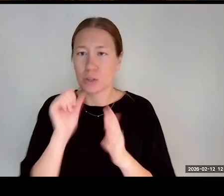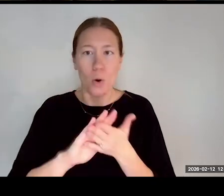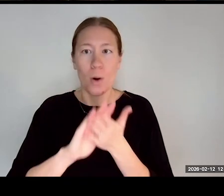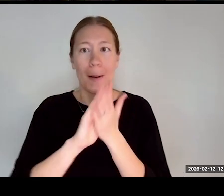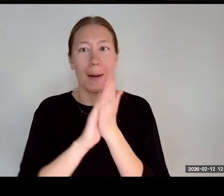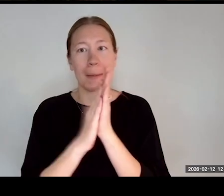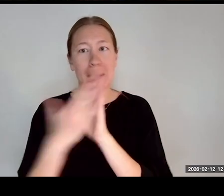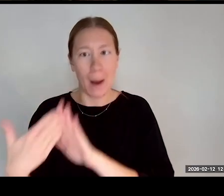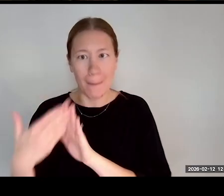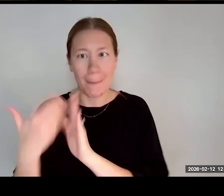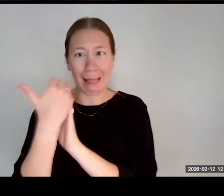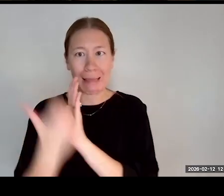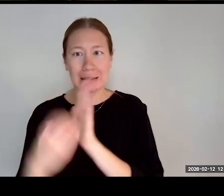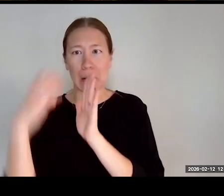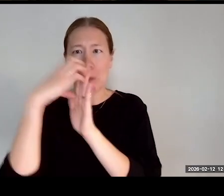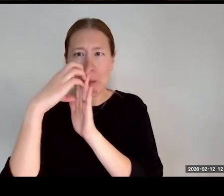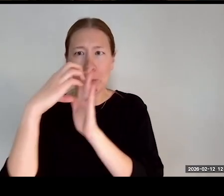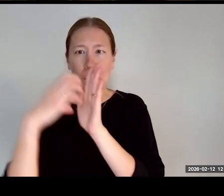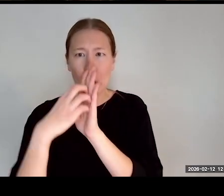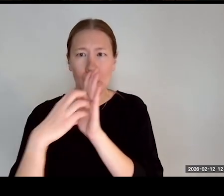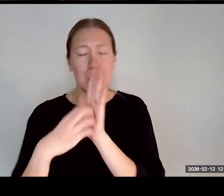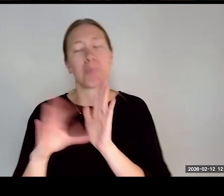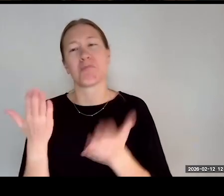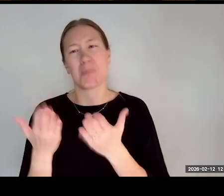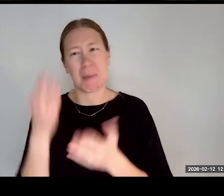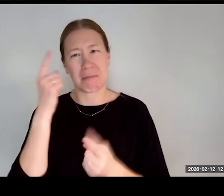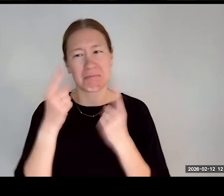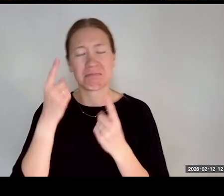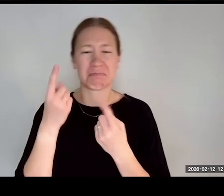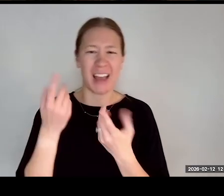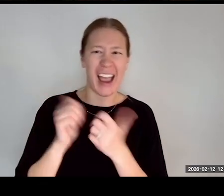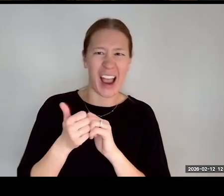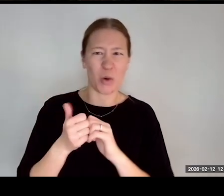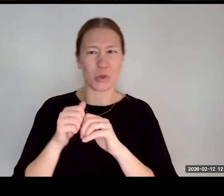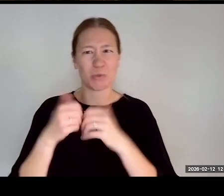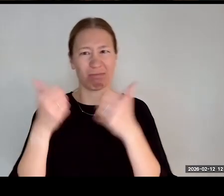you might wanna think about a different way to present that information. Breaking it up with headings might be a better approach.